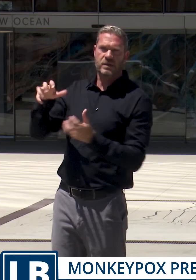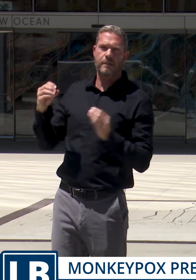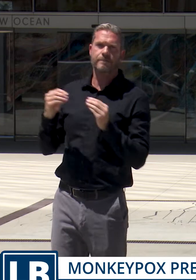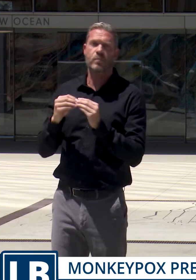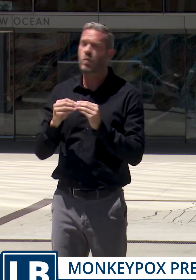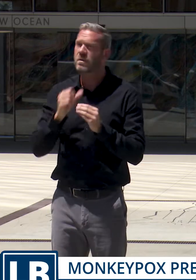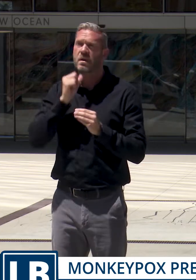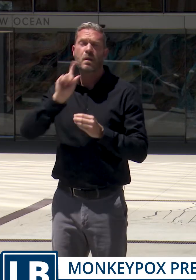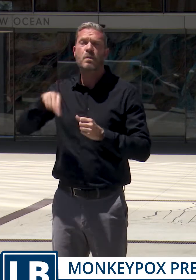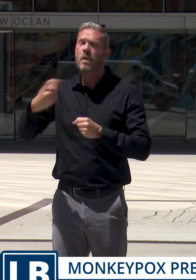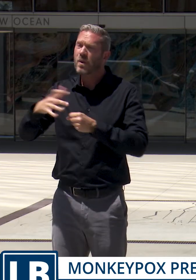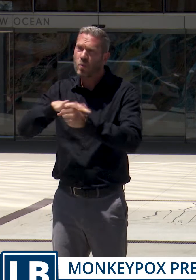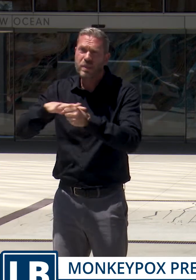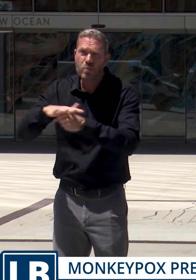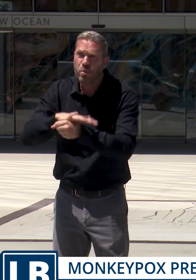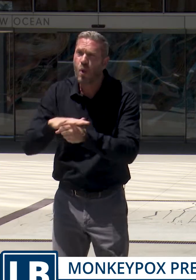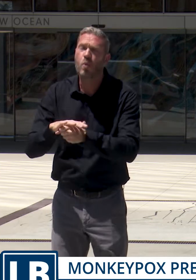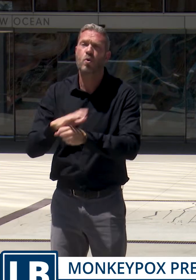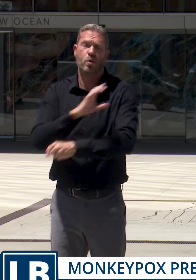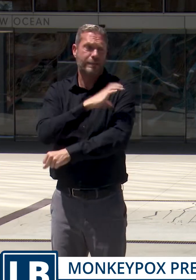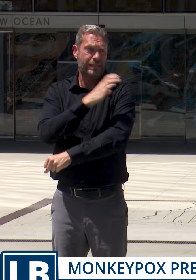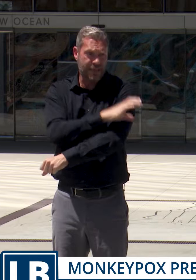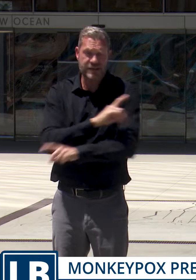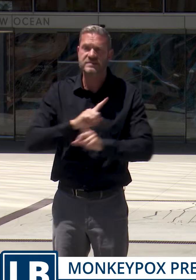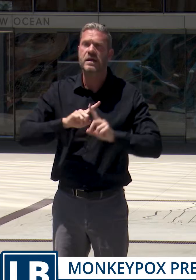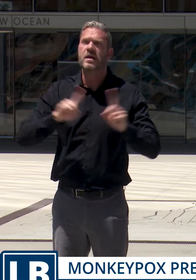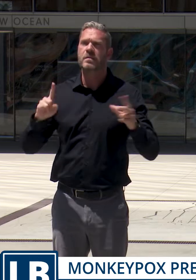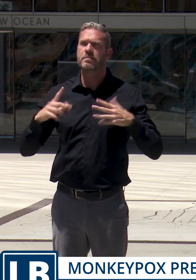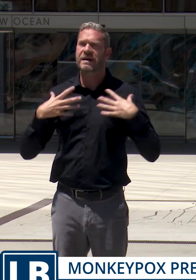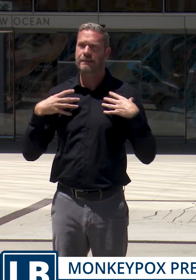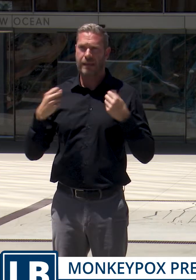but the health departments to the state and to hospitals and health partners and so all